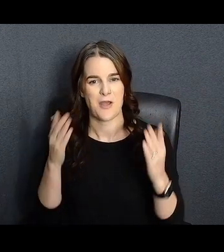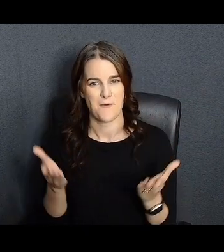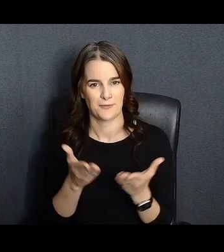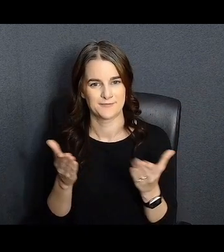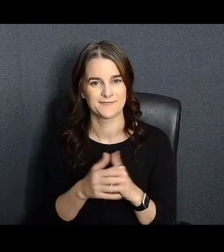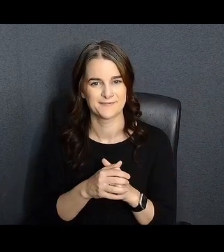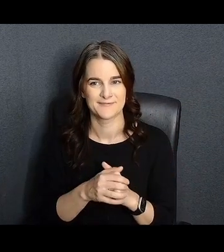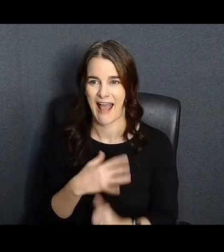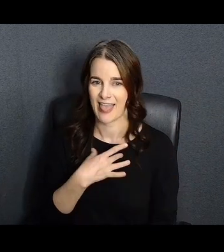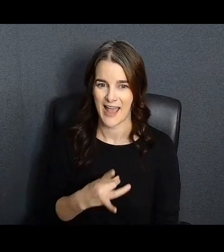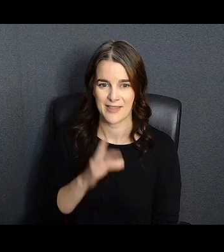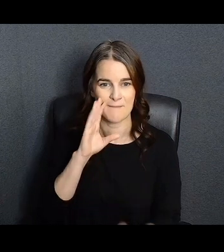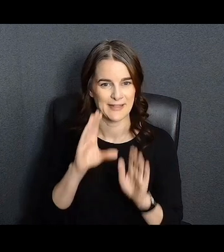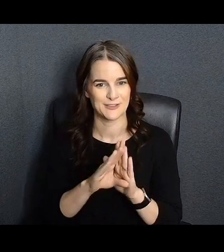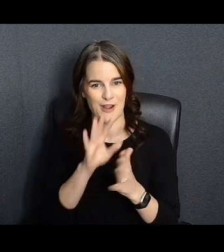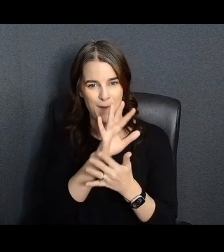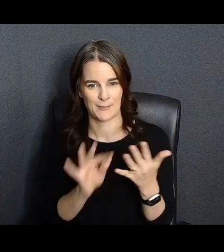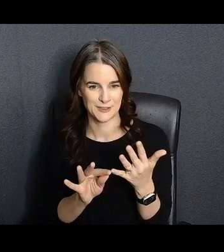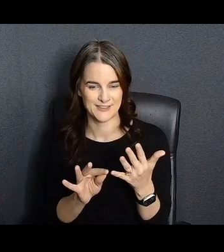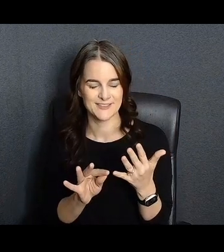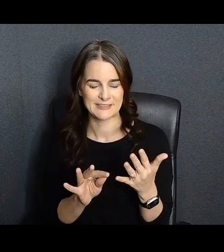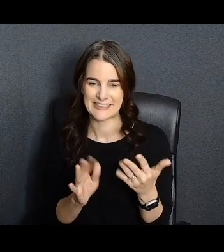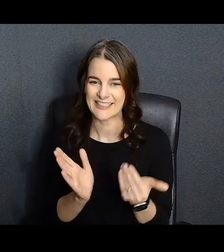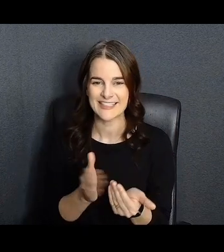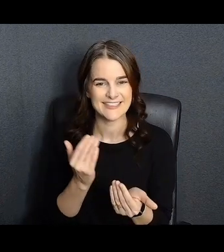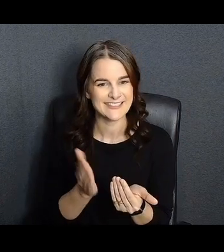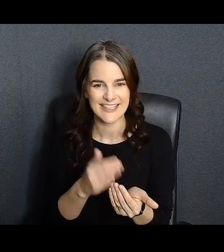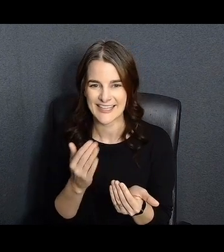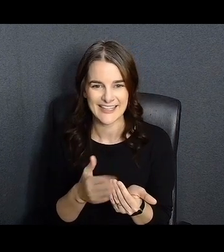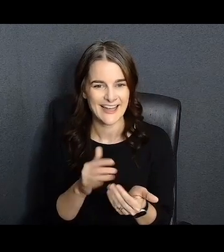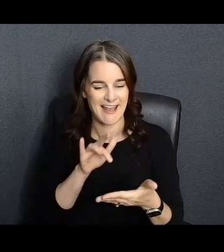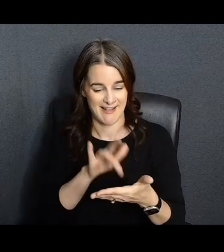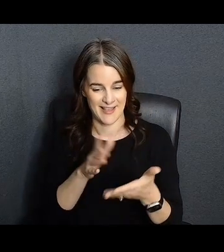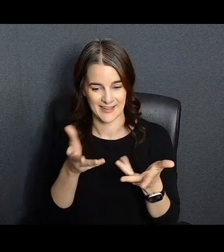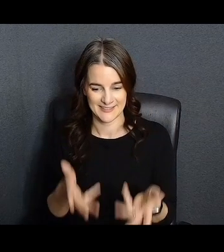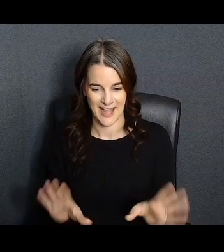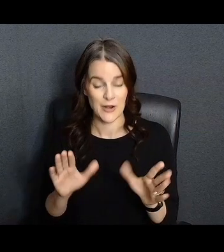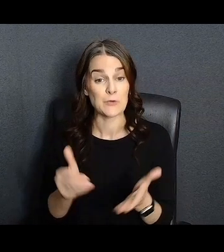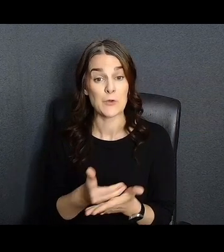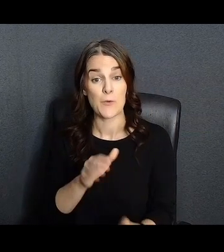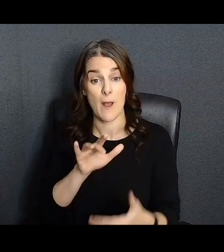Oh, I like these picture options. Easy. I click Done. My new button is right there.